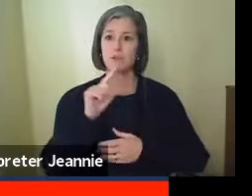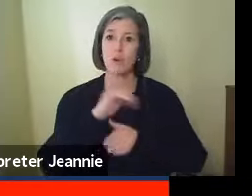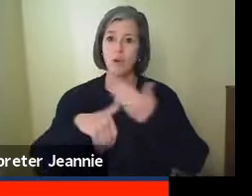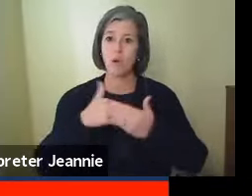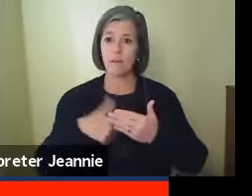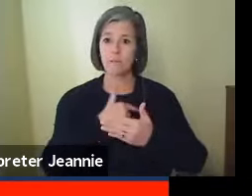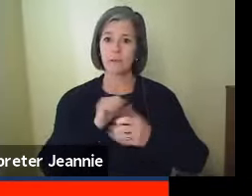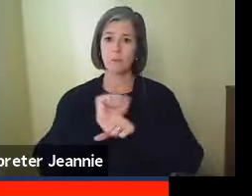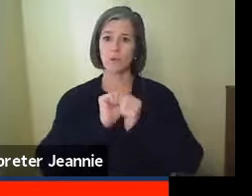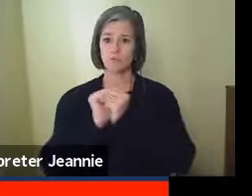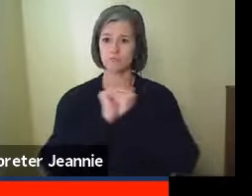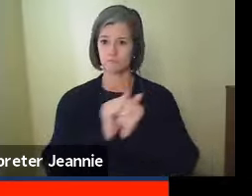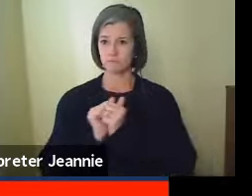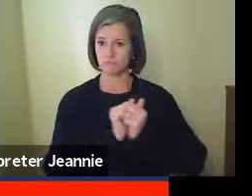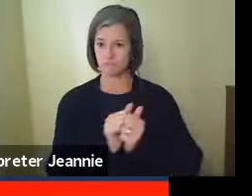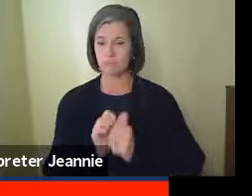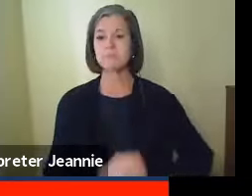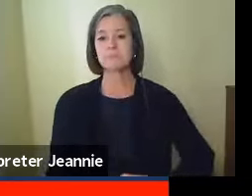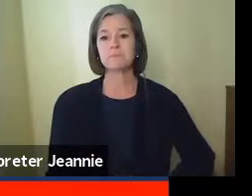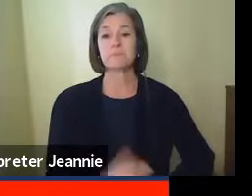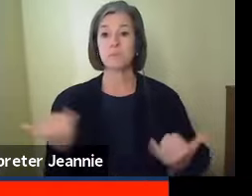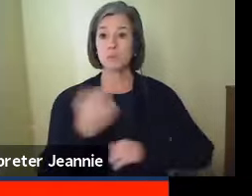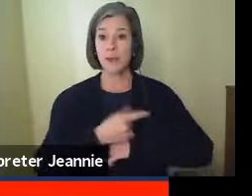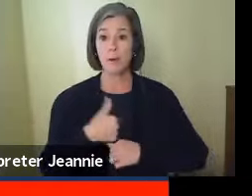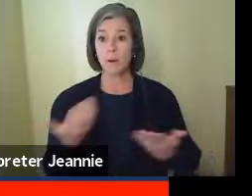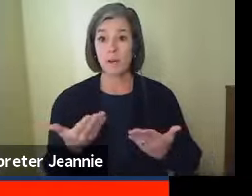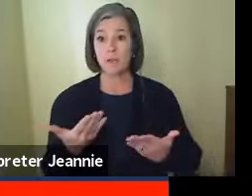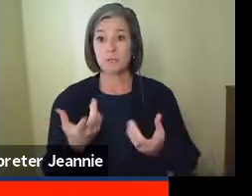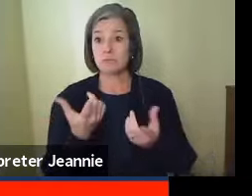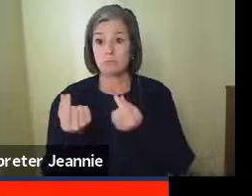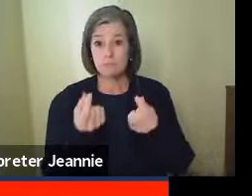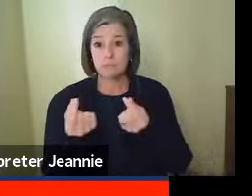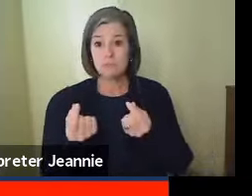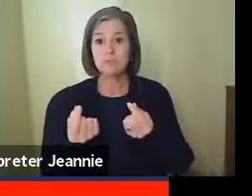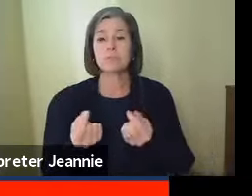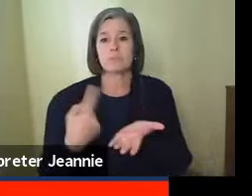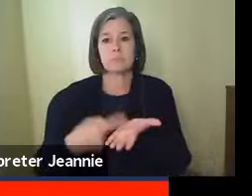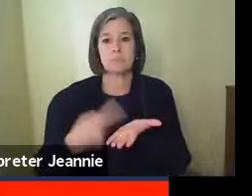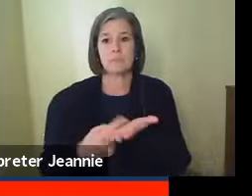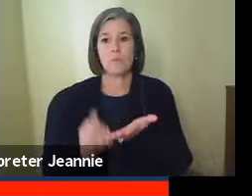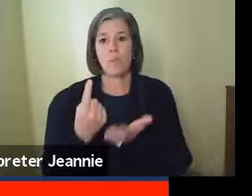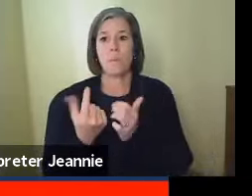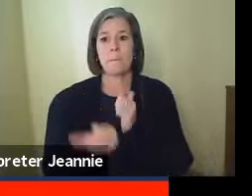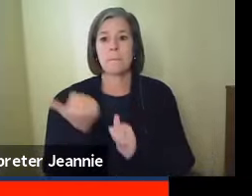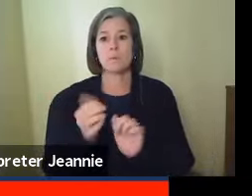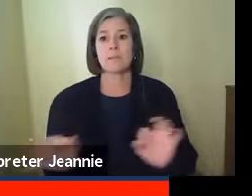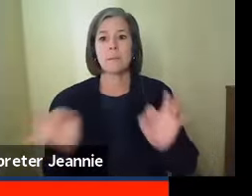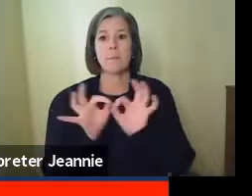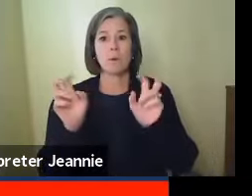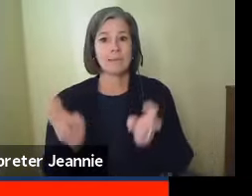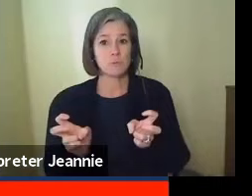Today we are here to talk about one of the most important issues in our --- [audio drops out]